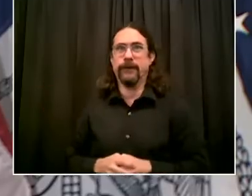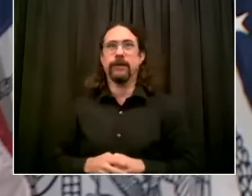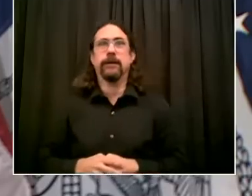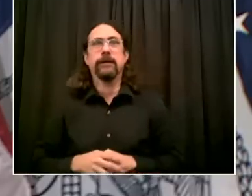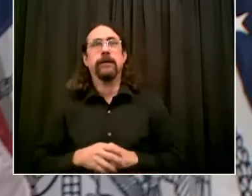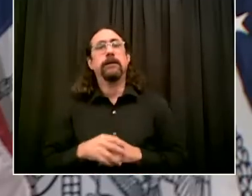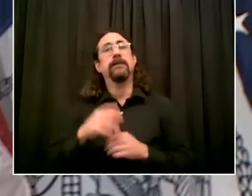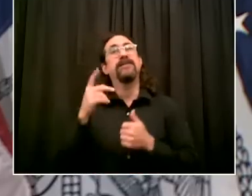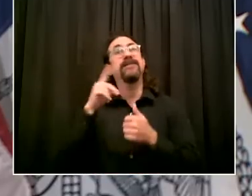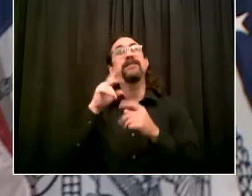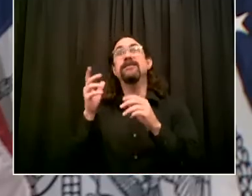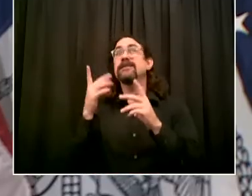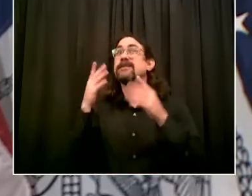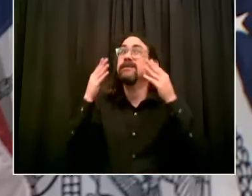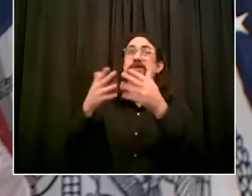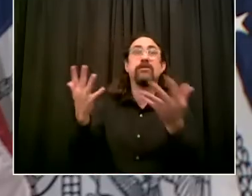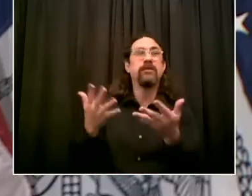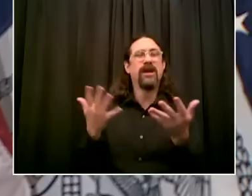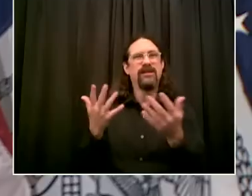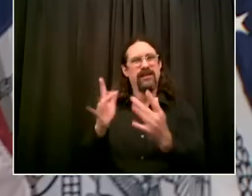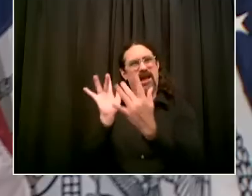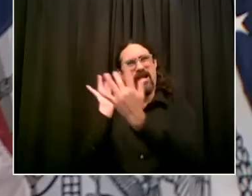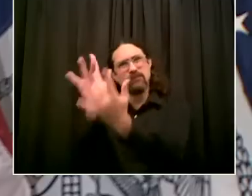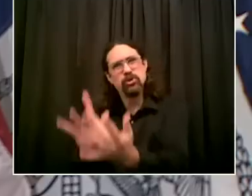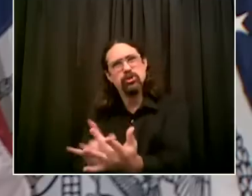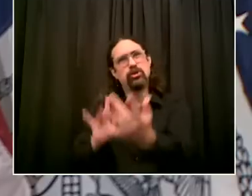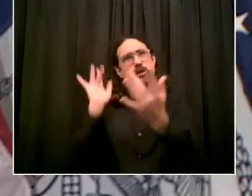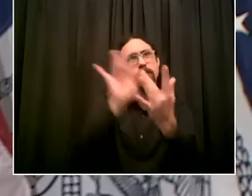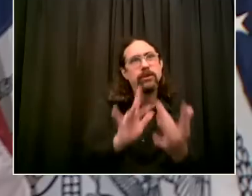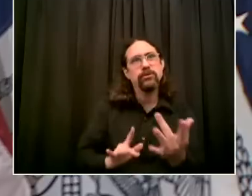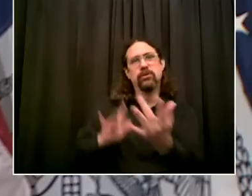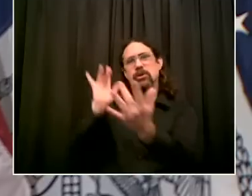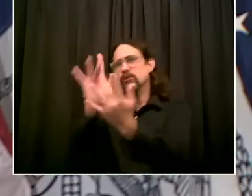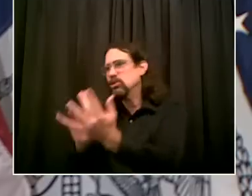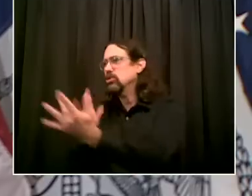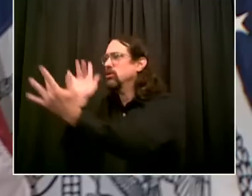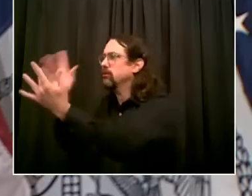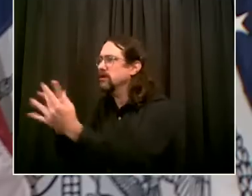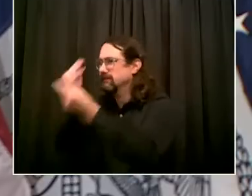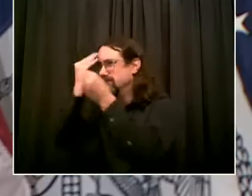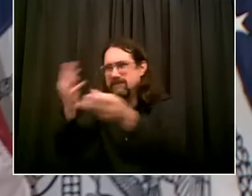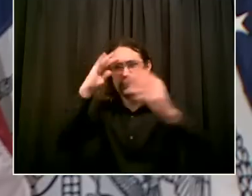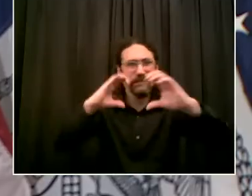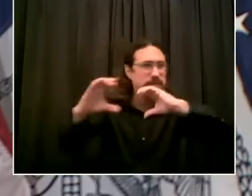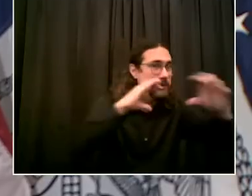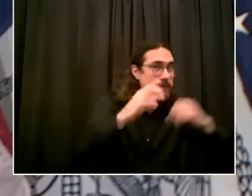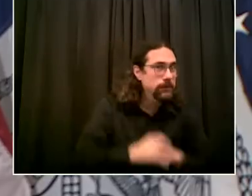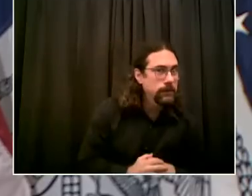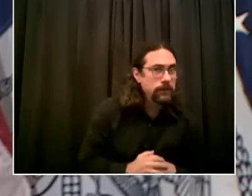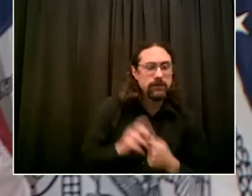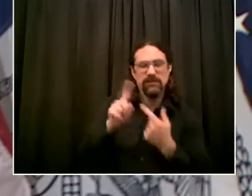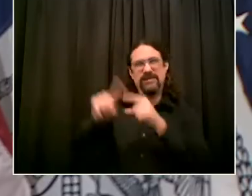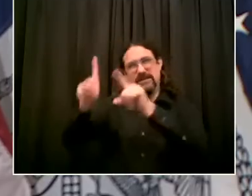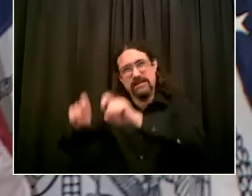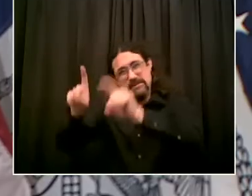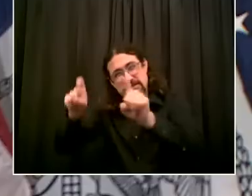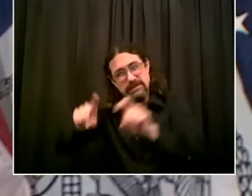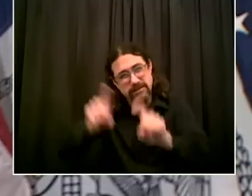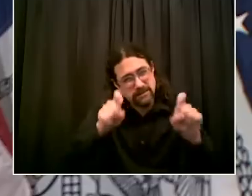THE CORONAVIRUS. THERE HAS BEEN